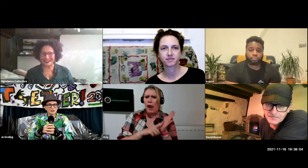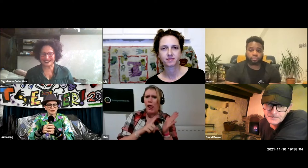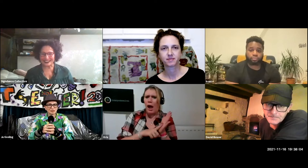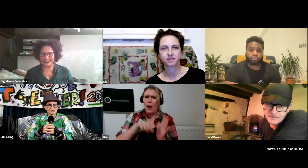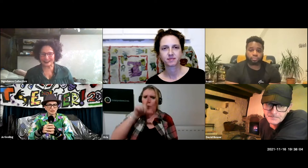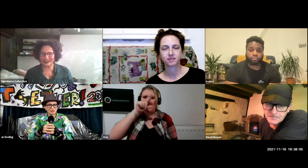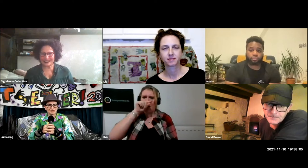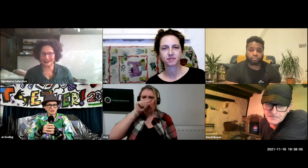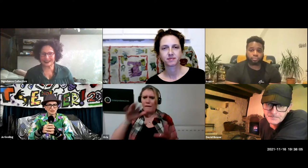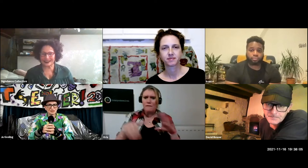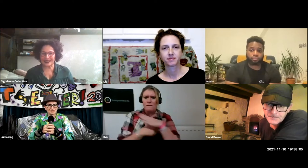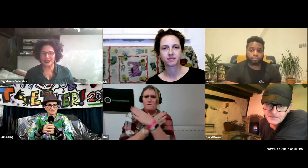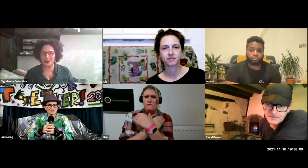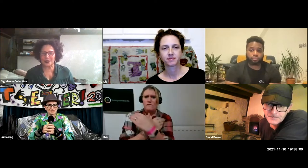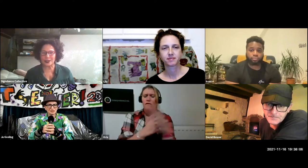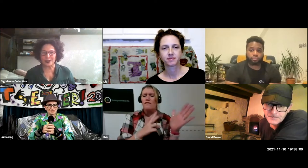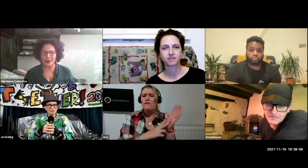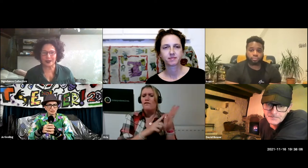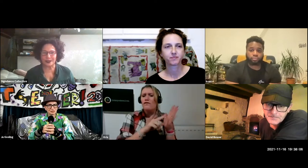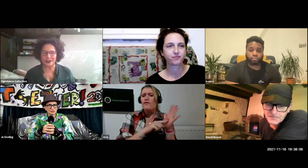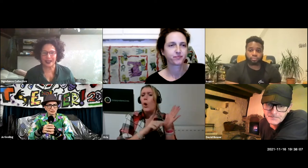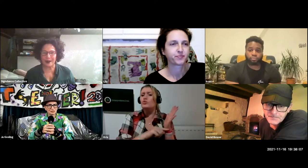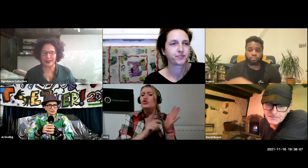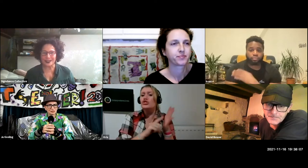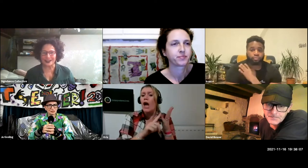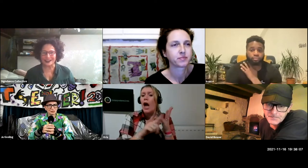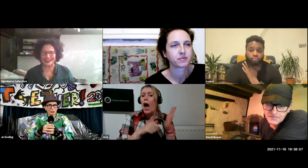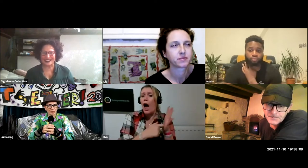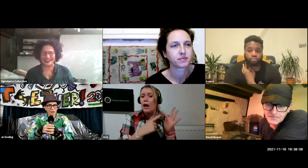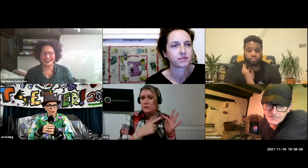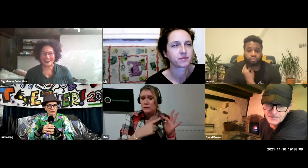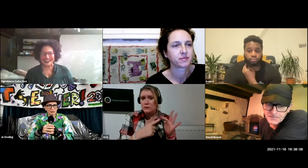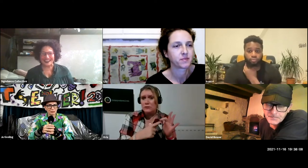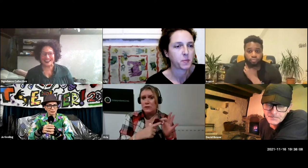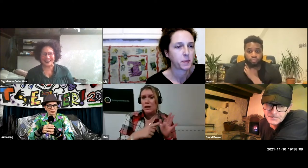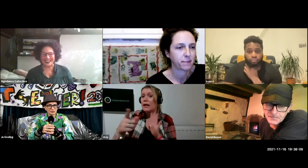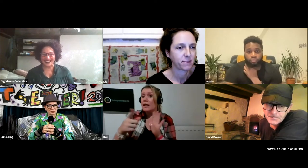It must be a really interesting relationship as well?